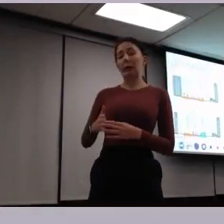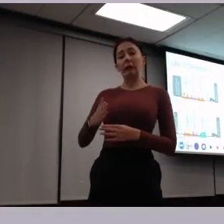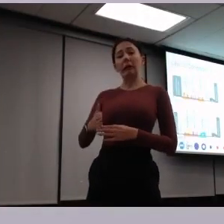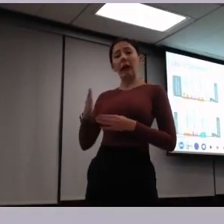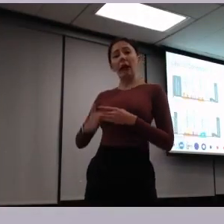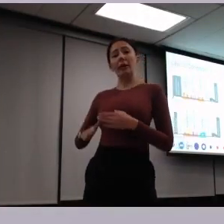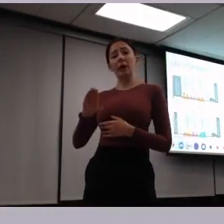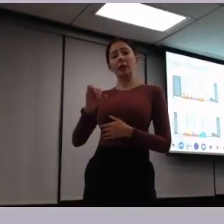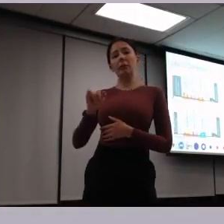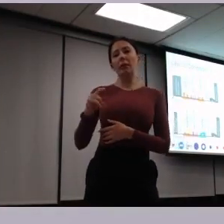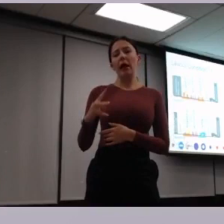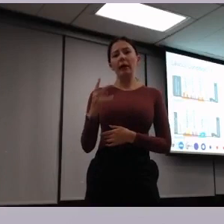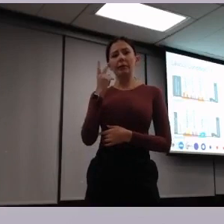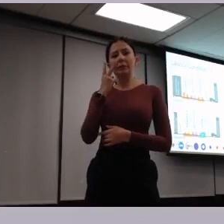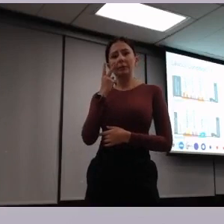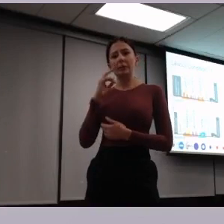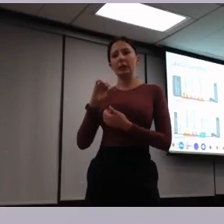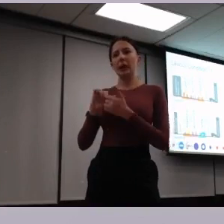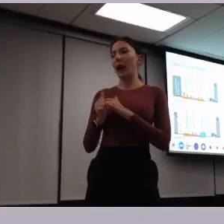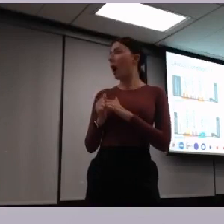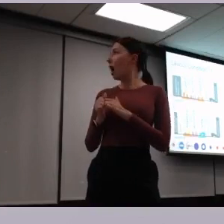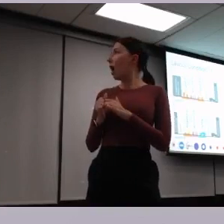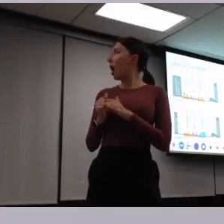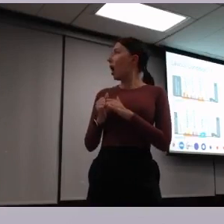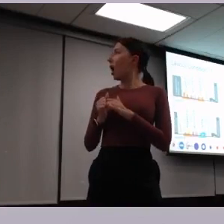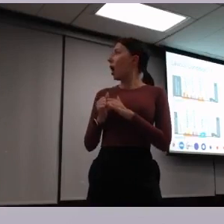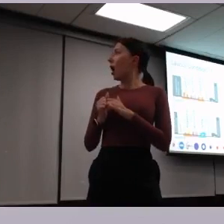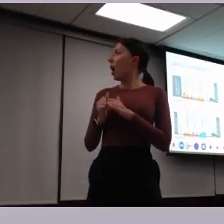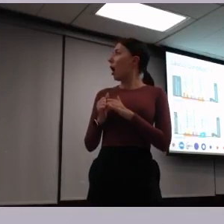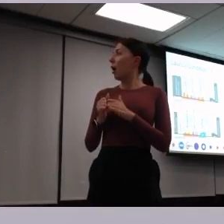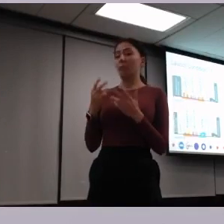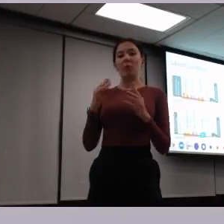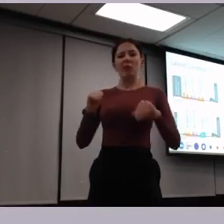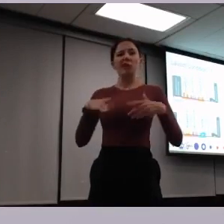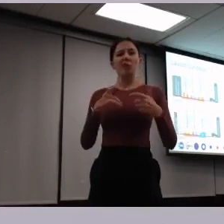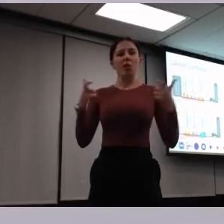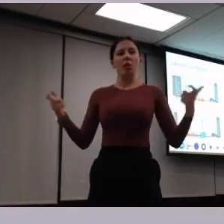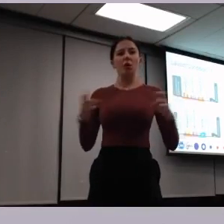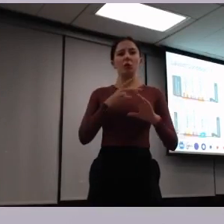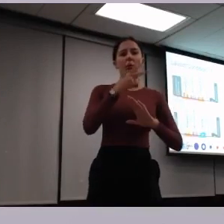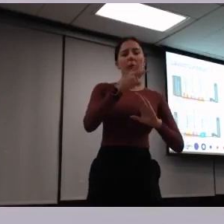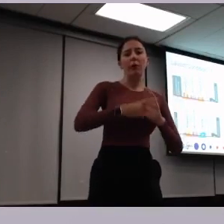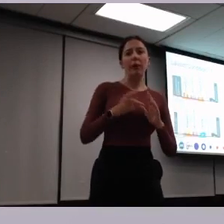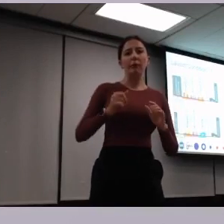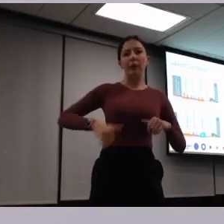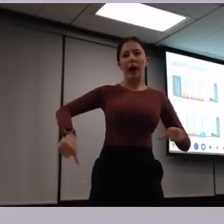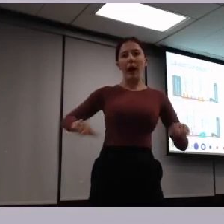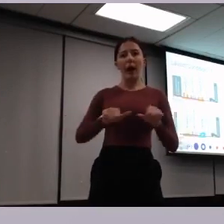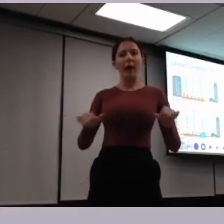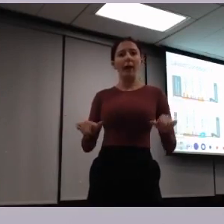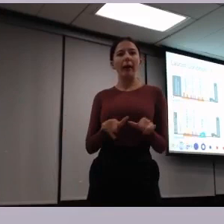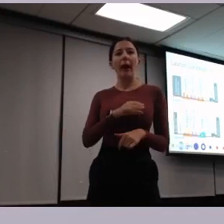You see how it's reflecting the larger problem area. You have the lighting use passive metal and program spaces